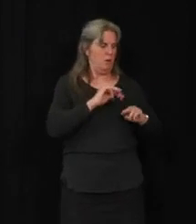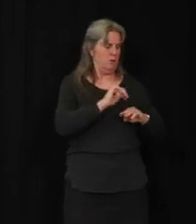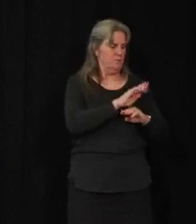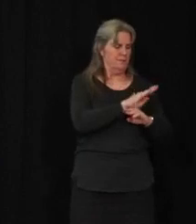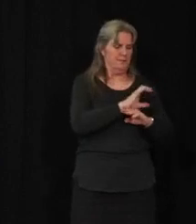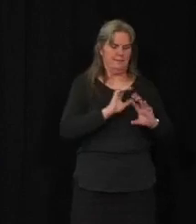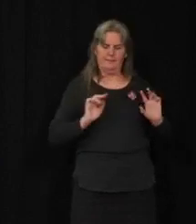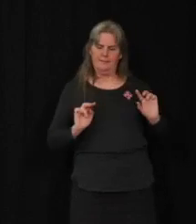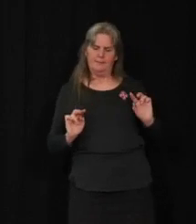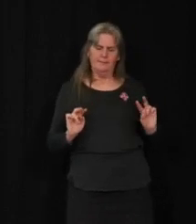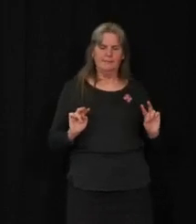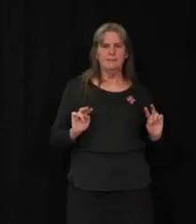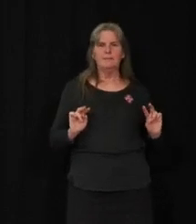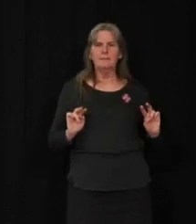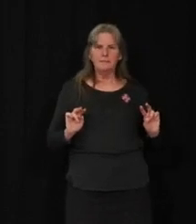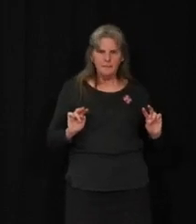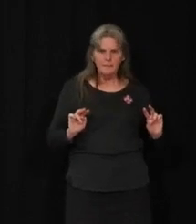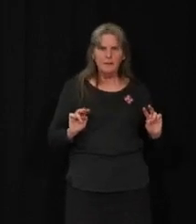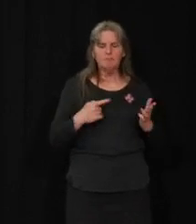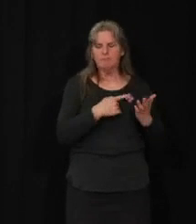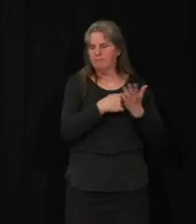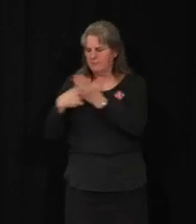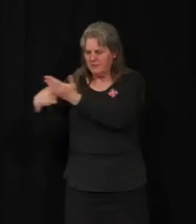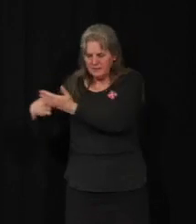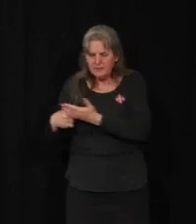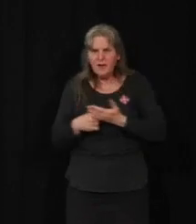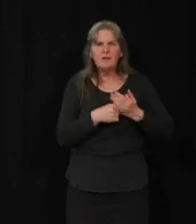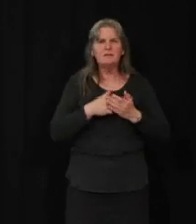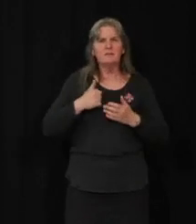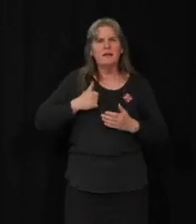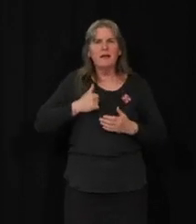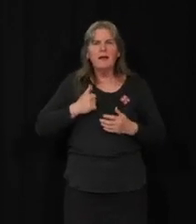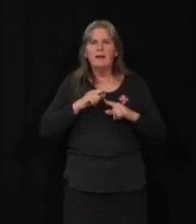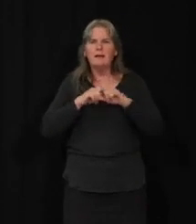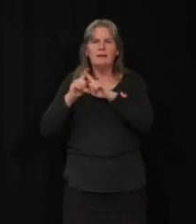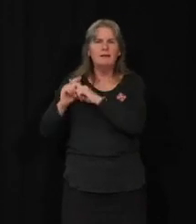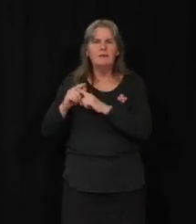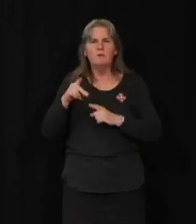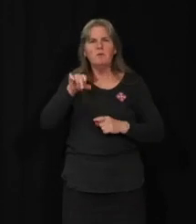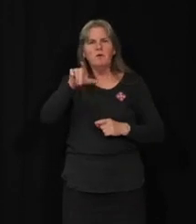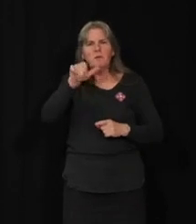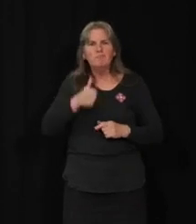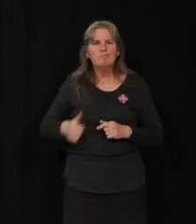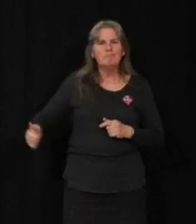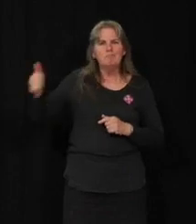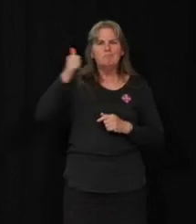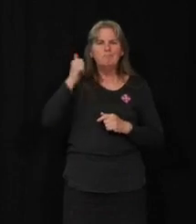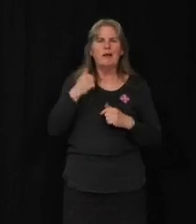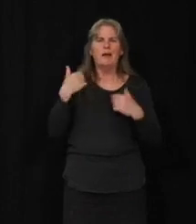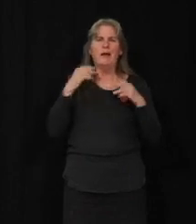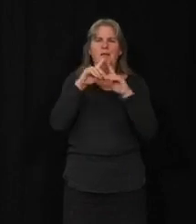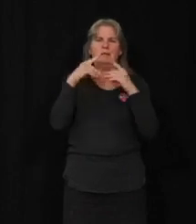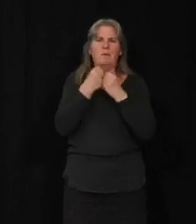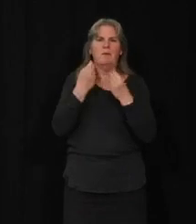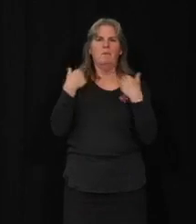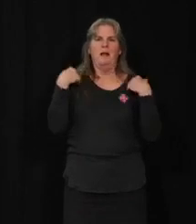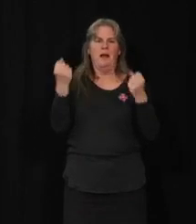being in close conversation with premiers and the departments of health and all those jurisdictions and the public